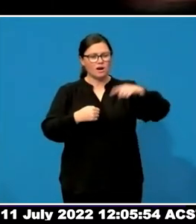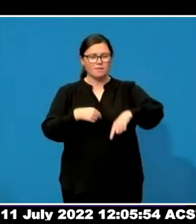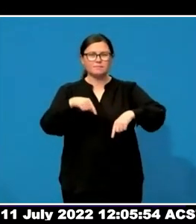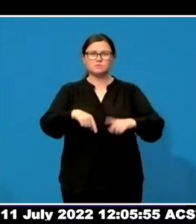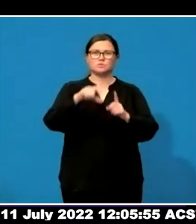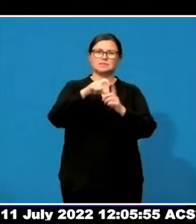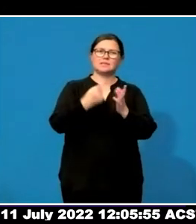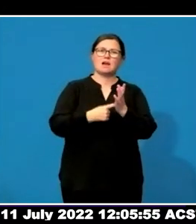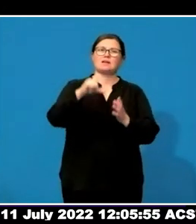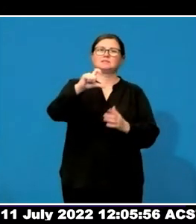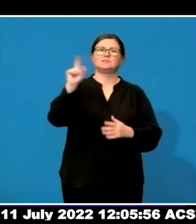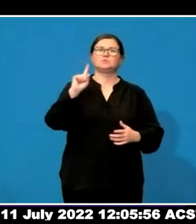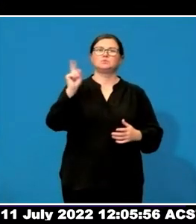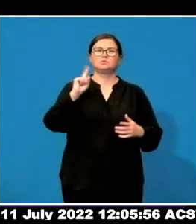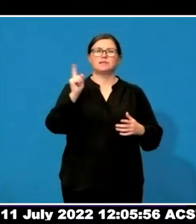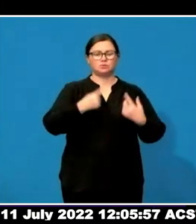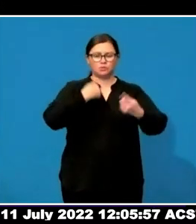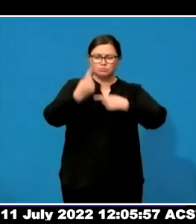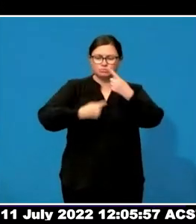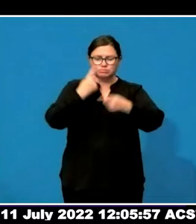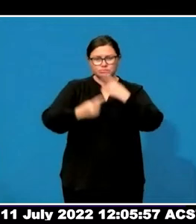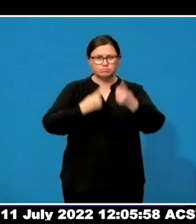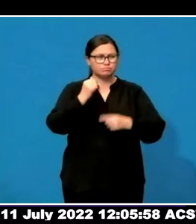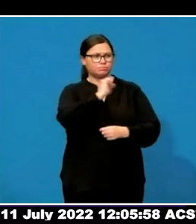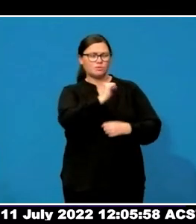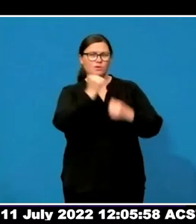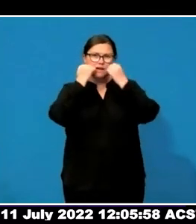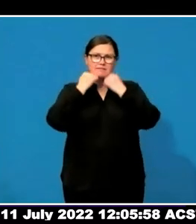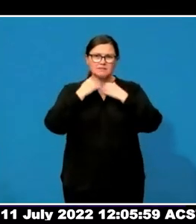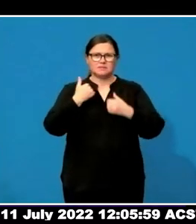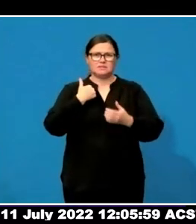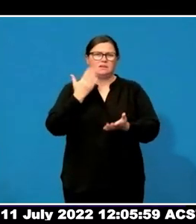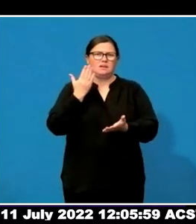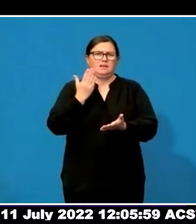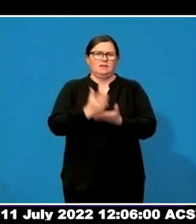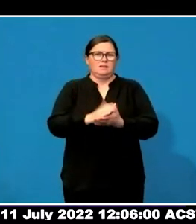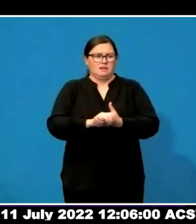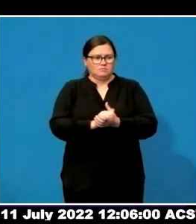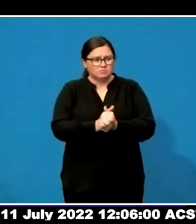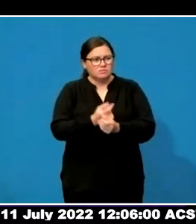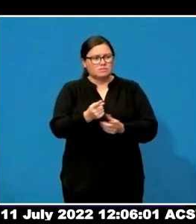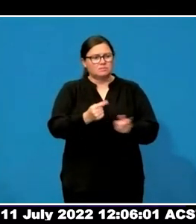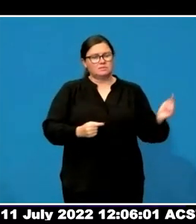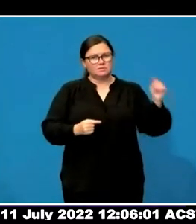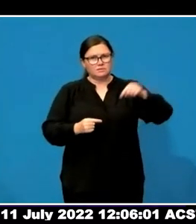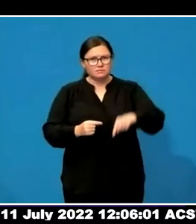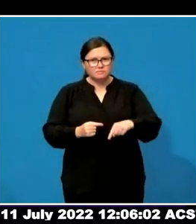We are very grateful to you for coming to us and telling us of your experiences and also